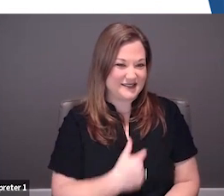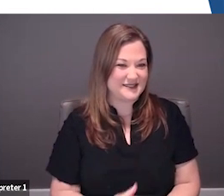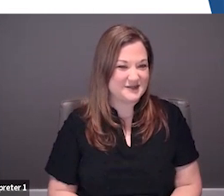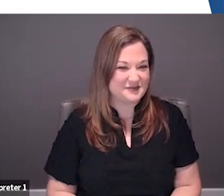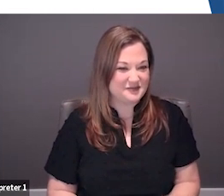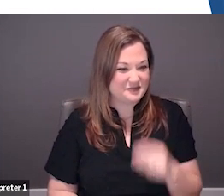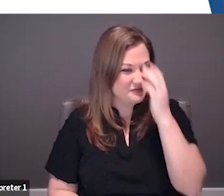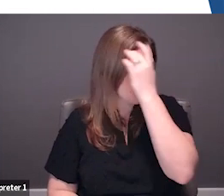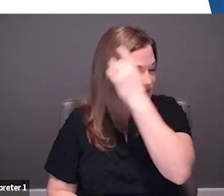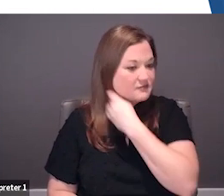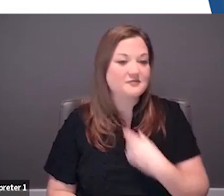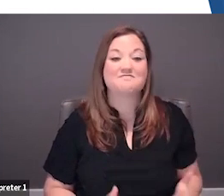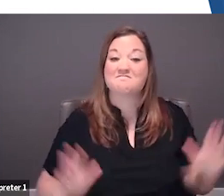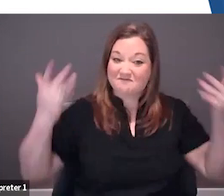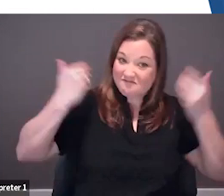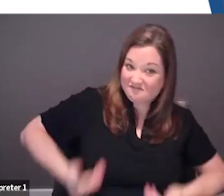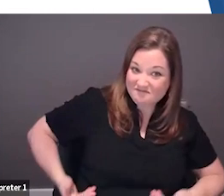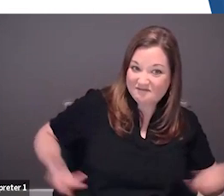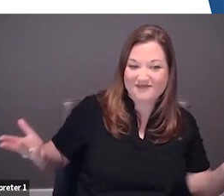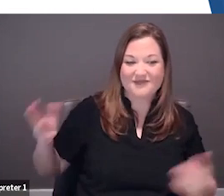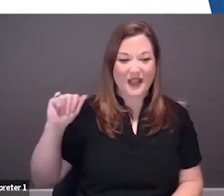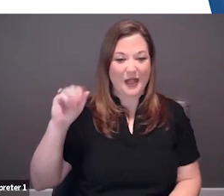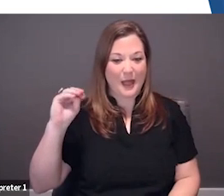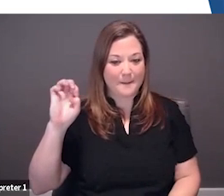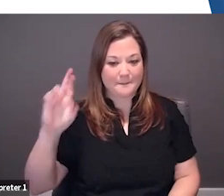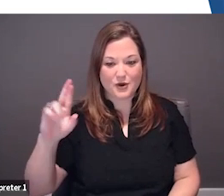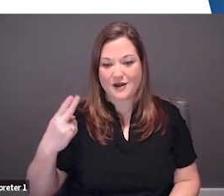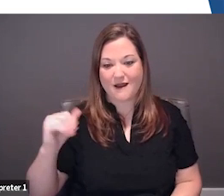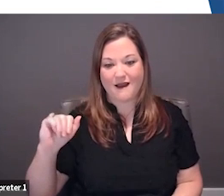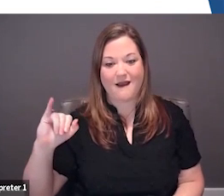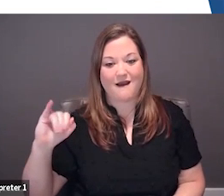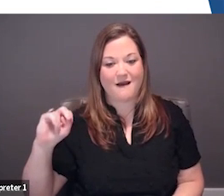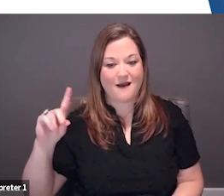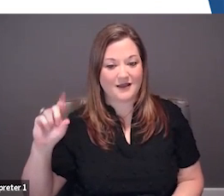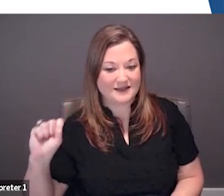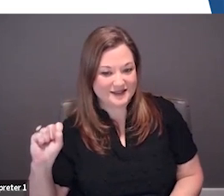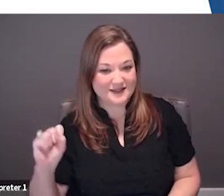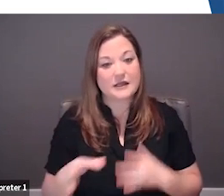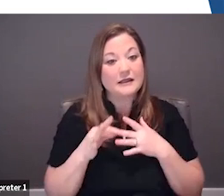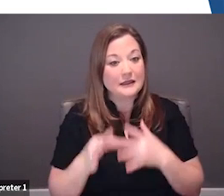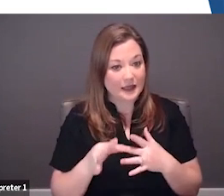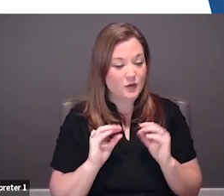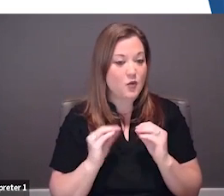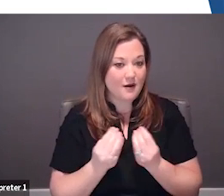Who am I? I am Amber Hinds. I am the lead organizer for WordPress Accessibility Meetup,